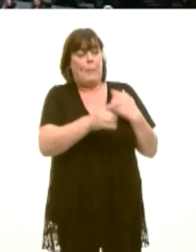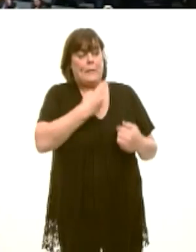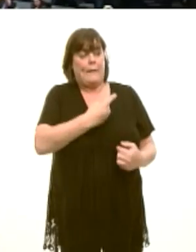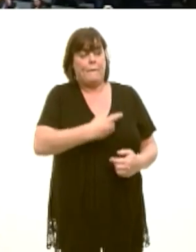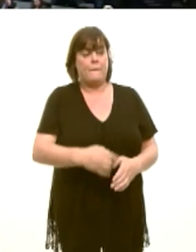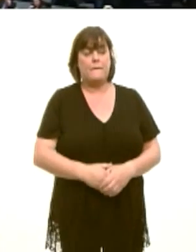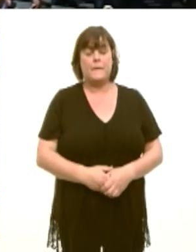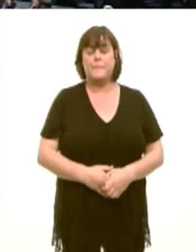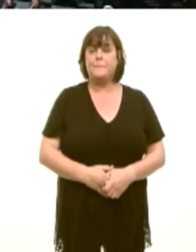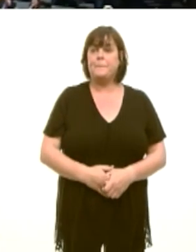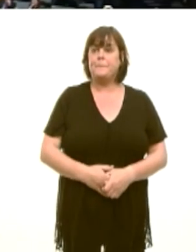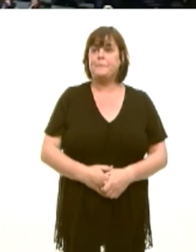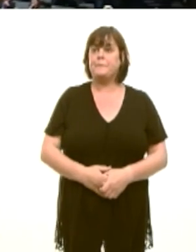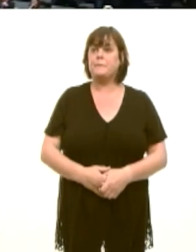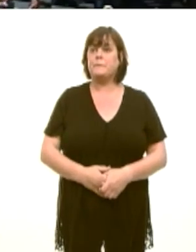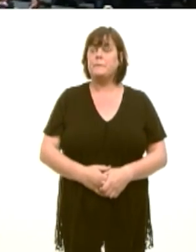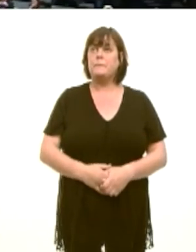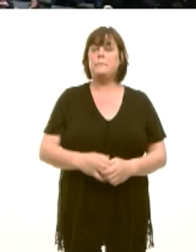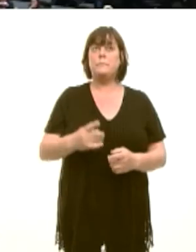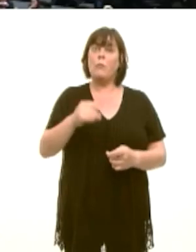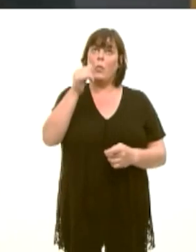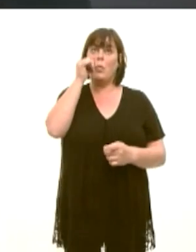Darren Millar: First Minister, one of the failures weíve seen in the Welsh NHS over